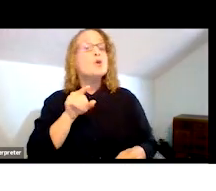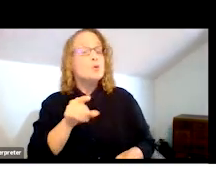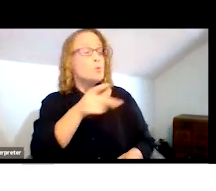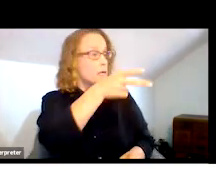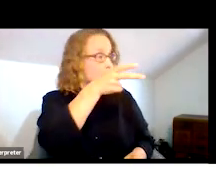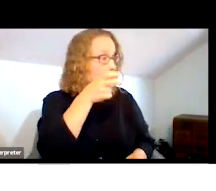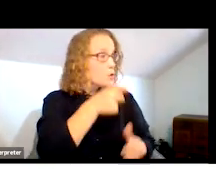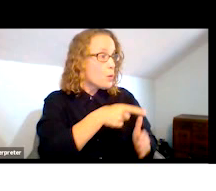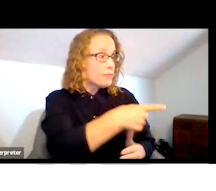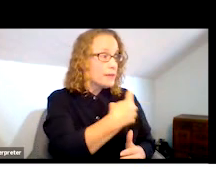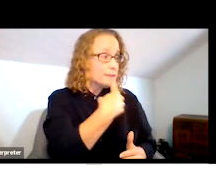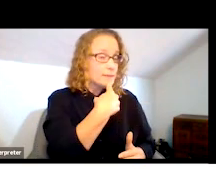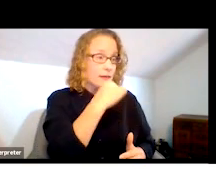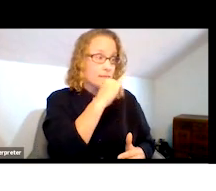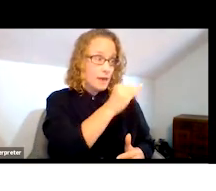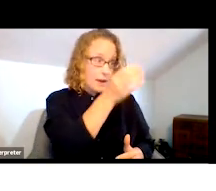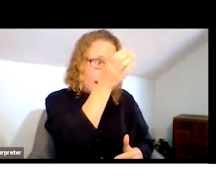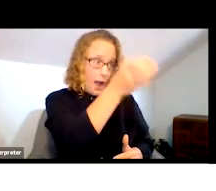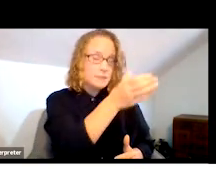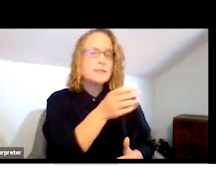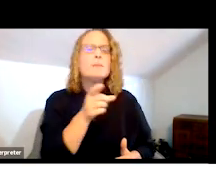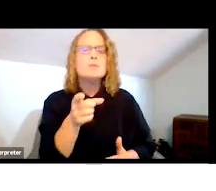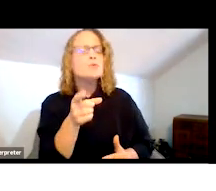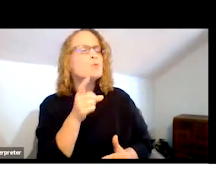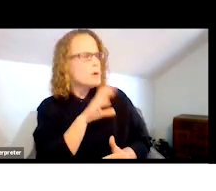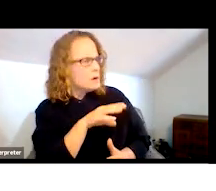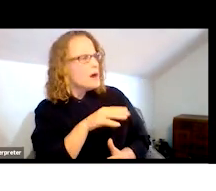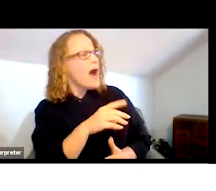is to start with reflective listening. And this is, again,